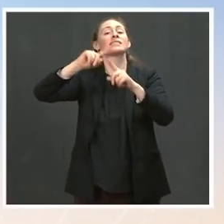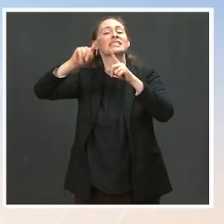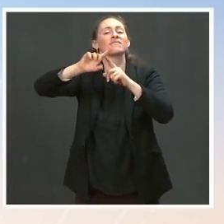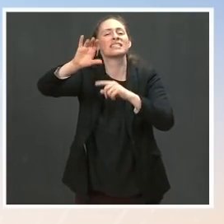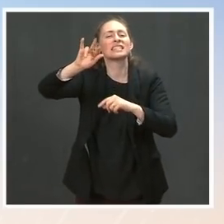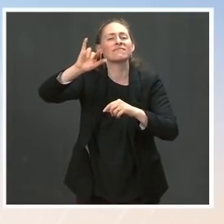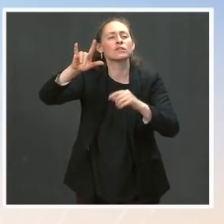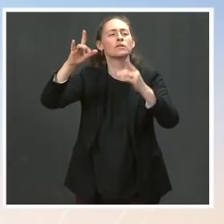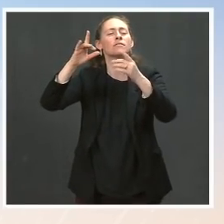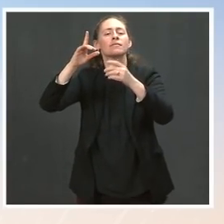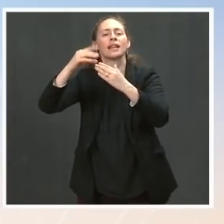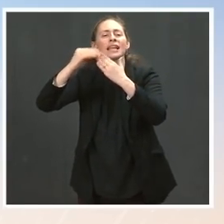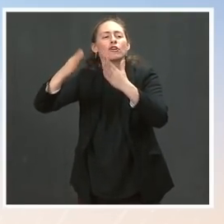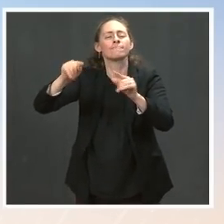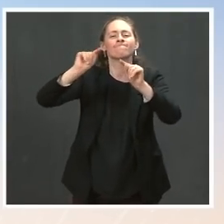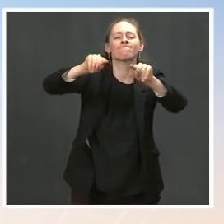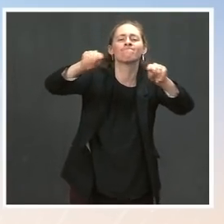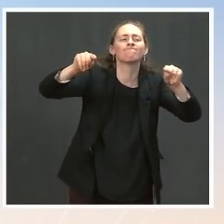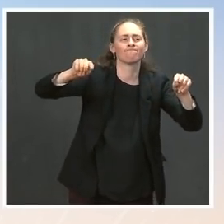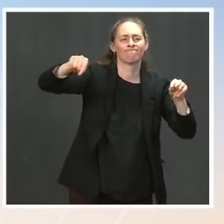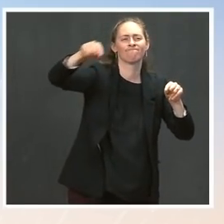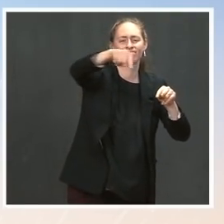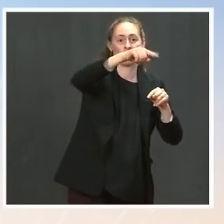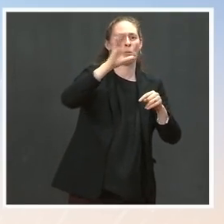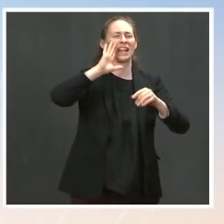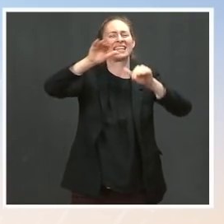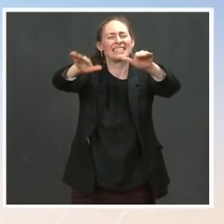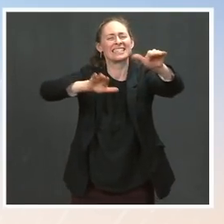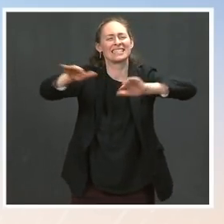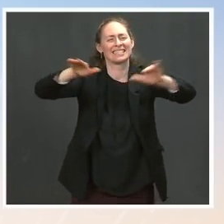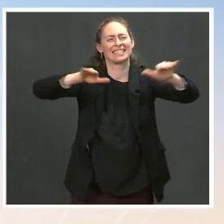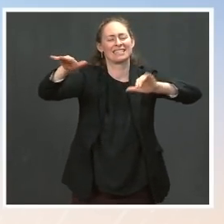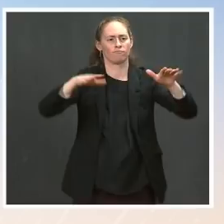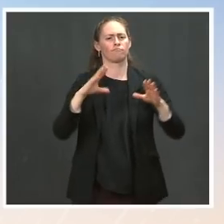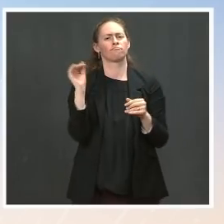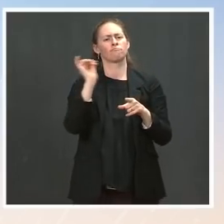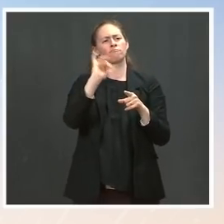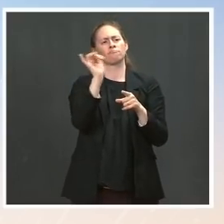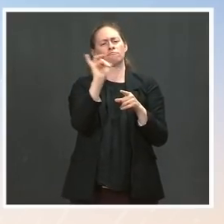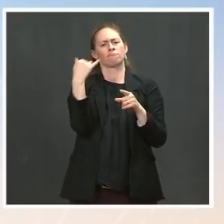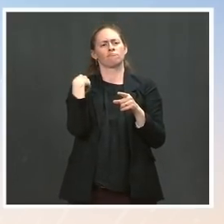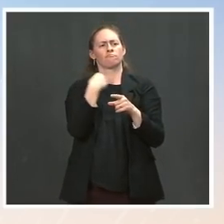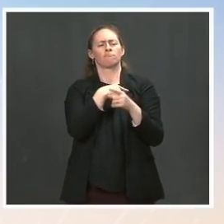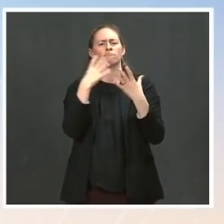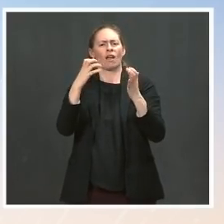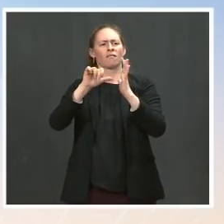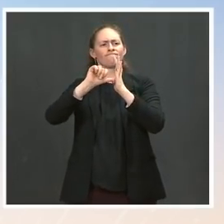deeply in communities. We've also had a number of our members of our COVID team,